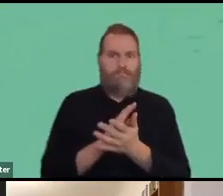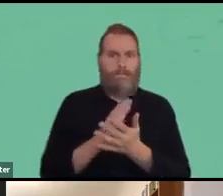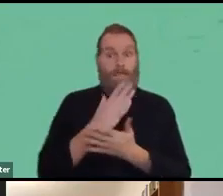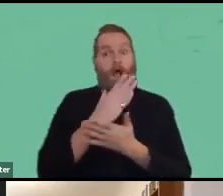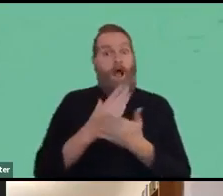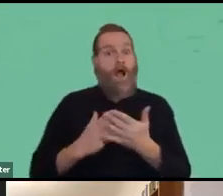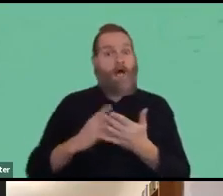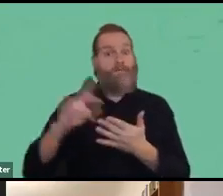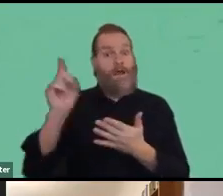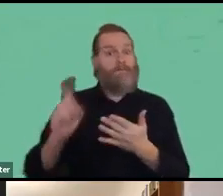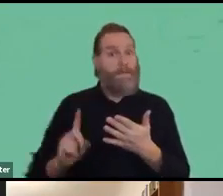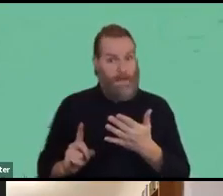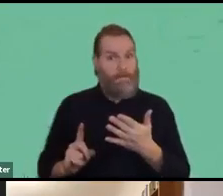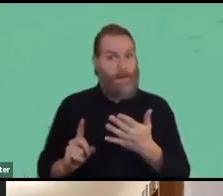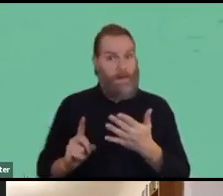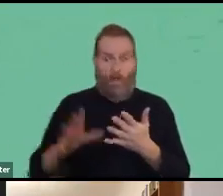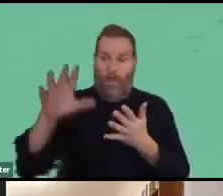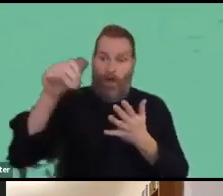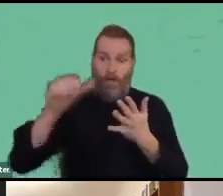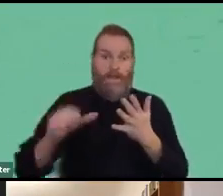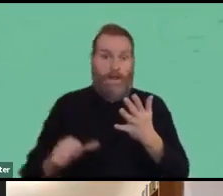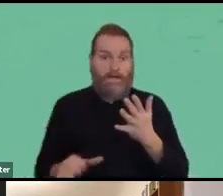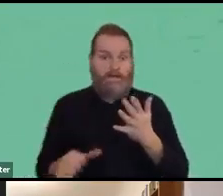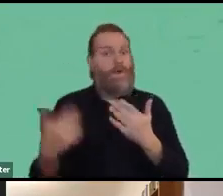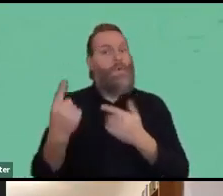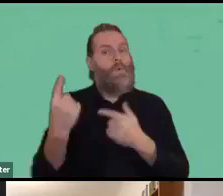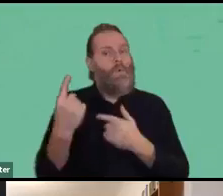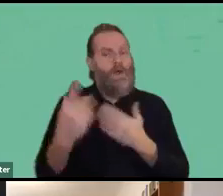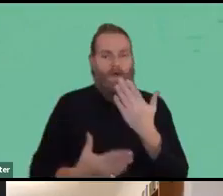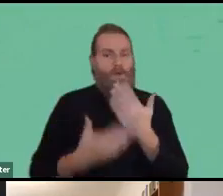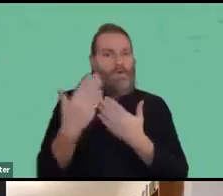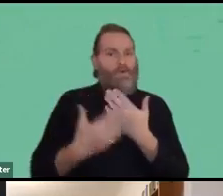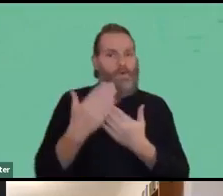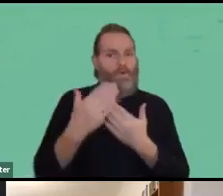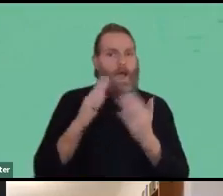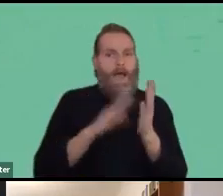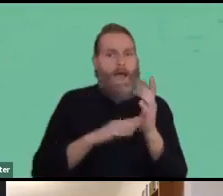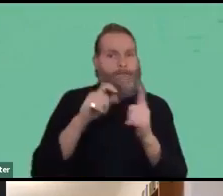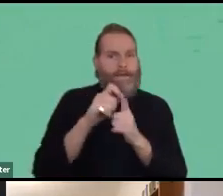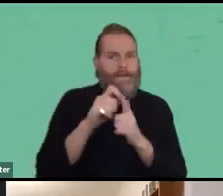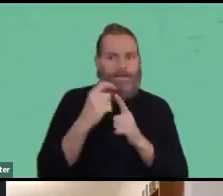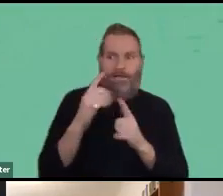in the debate today were the new MPs from the 2019 intake and I think that shows that